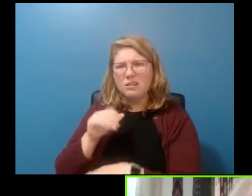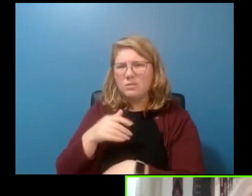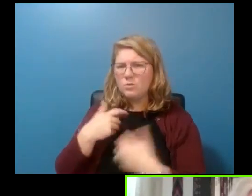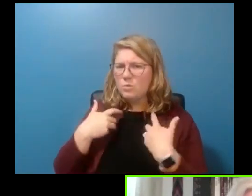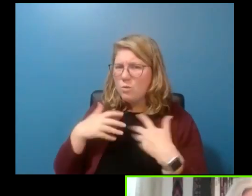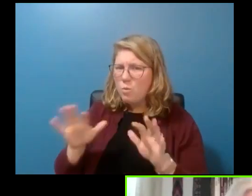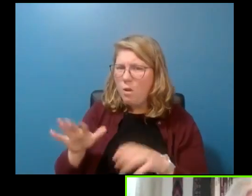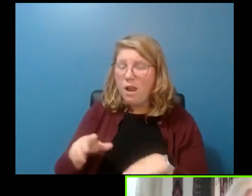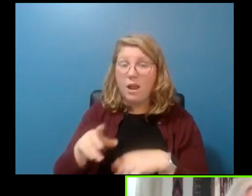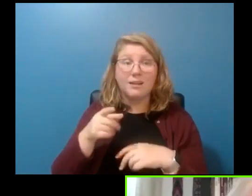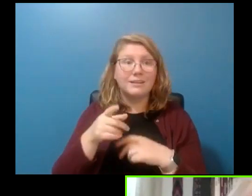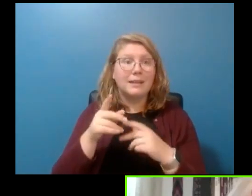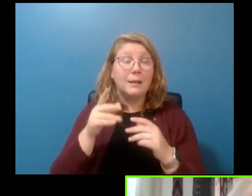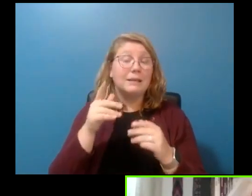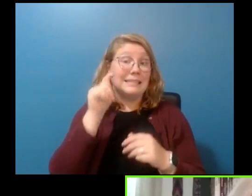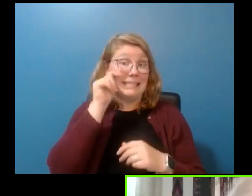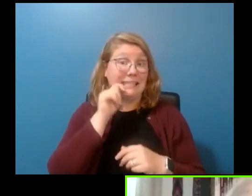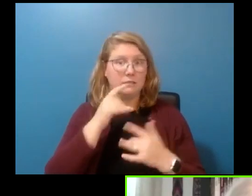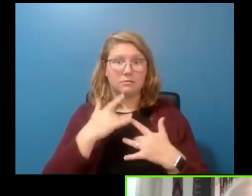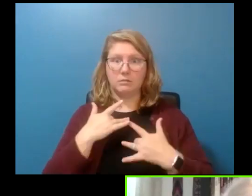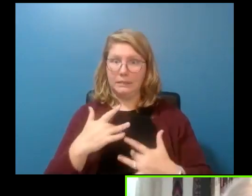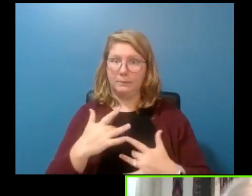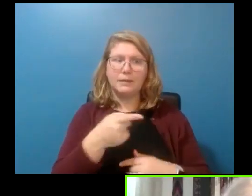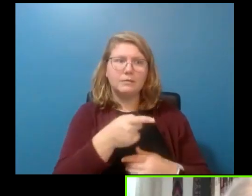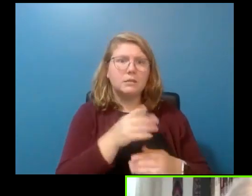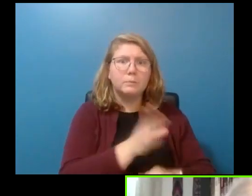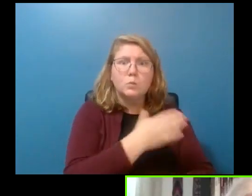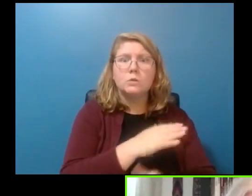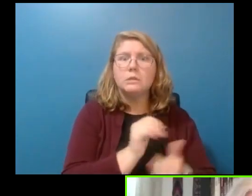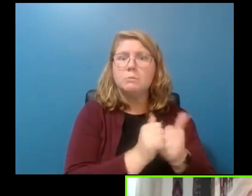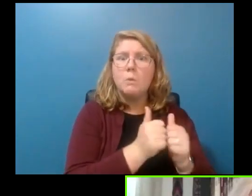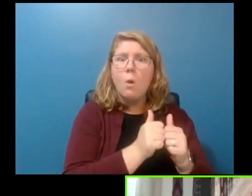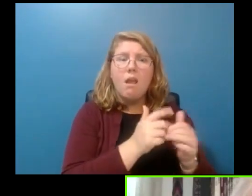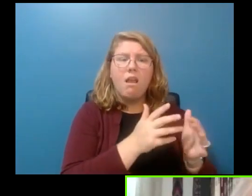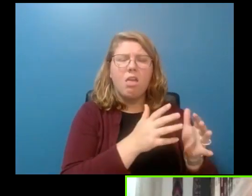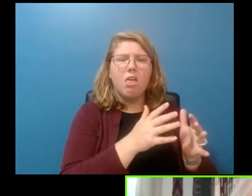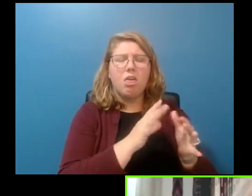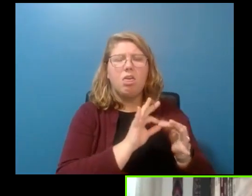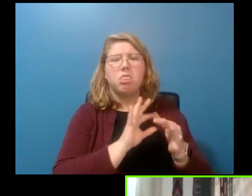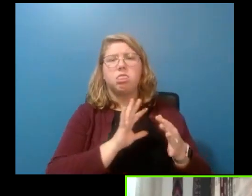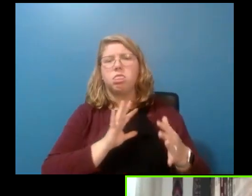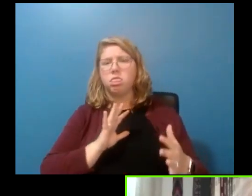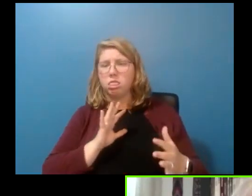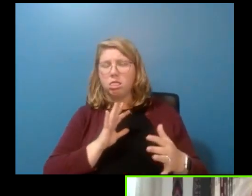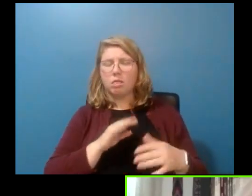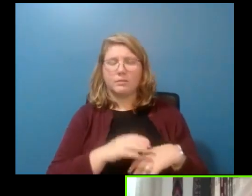Difficulty concentrating. Depression actually has a real huge impact on that, and so, it